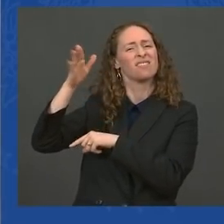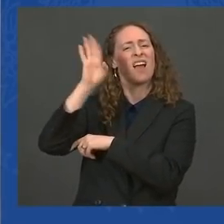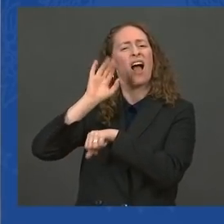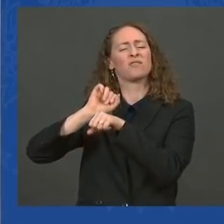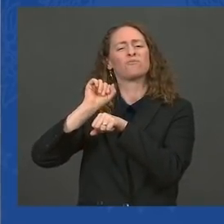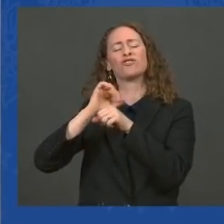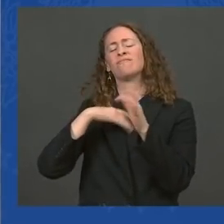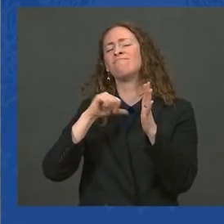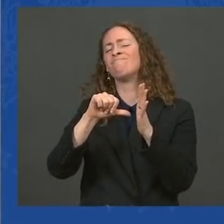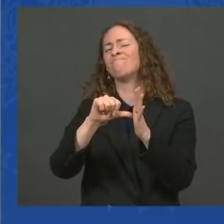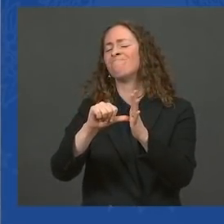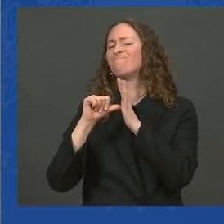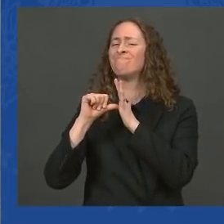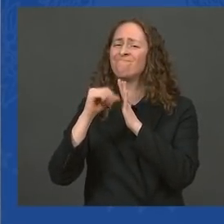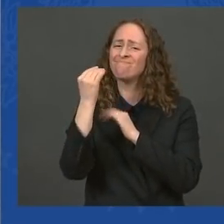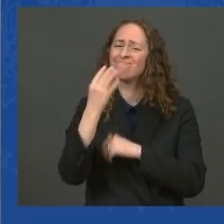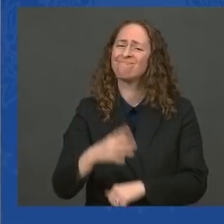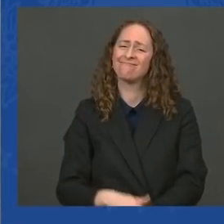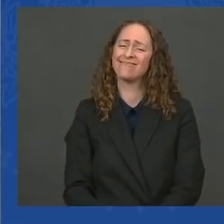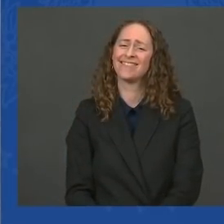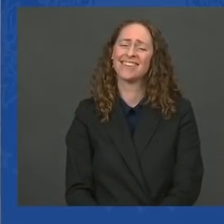Hey, Pat. How are you buddy? Good to see you.